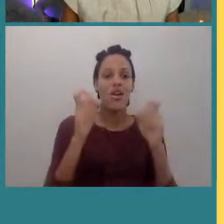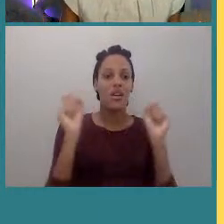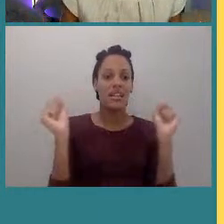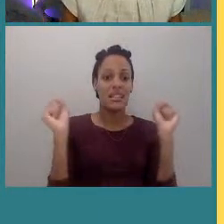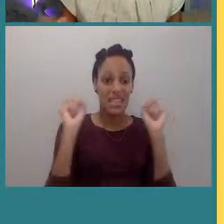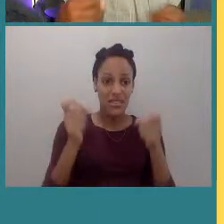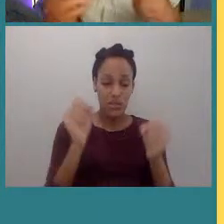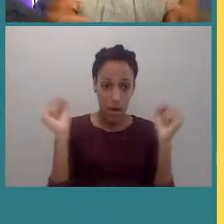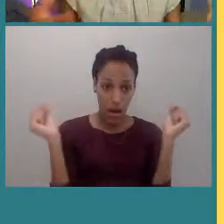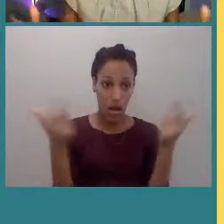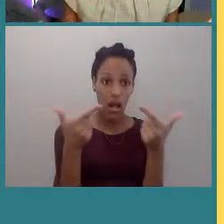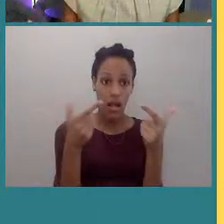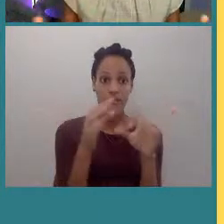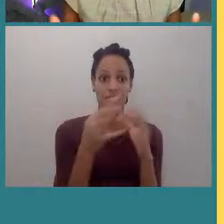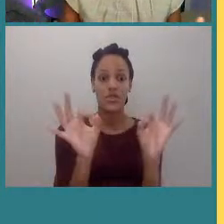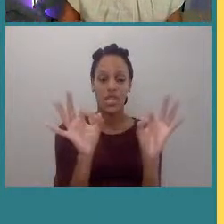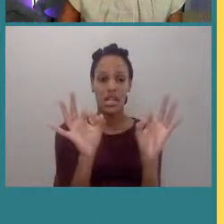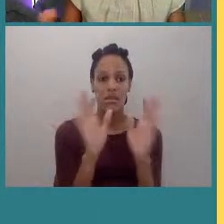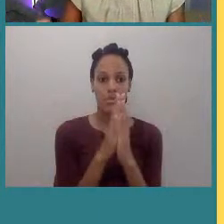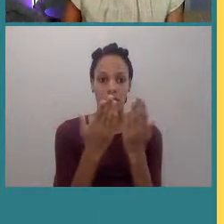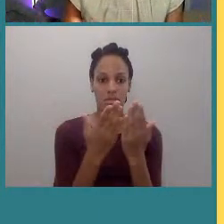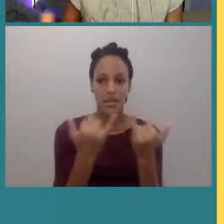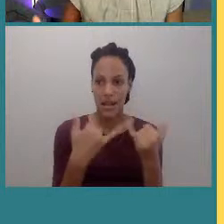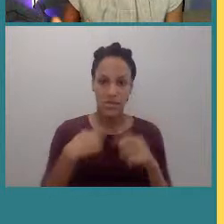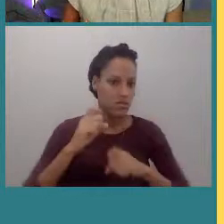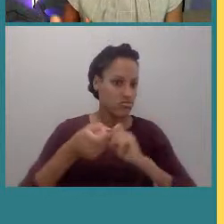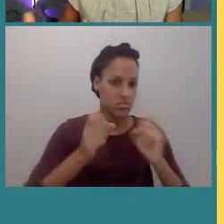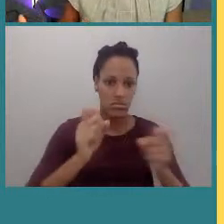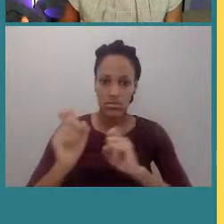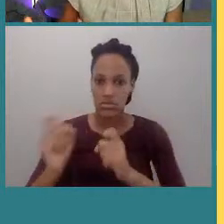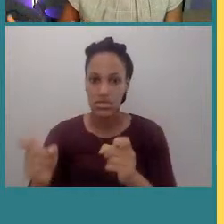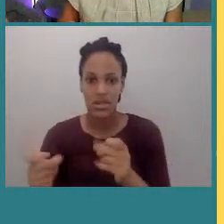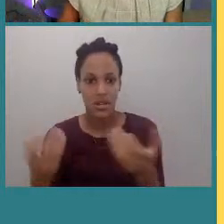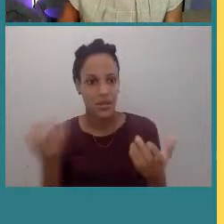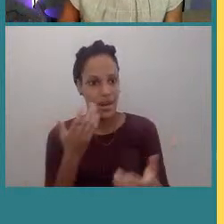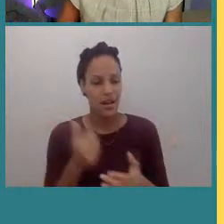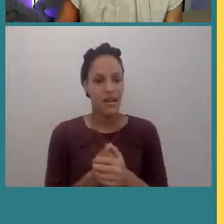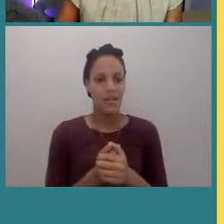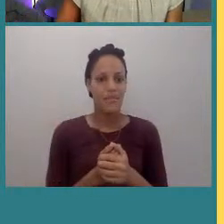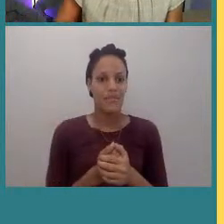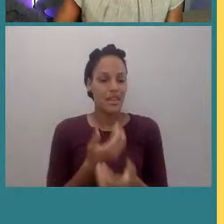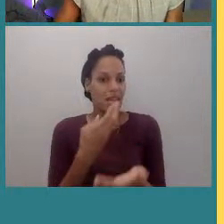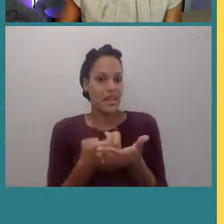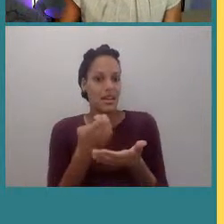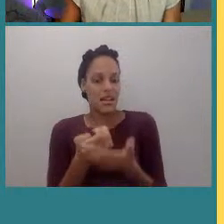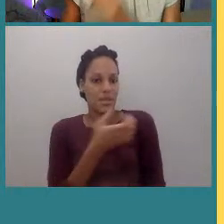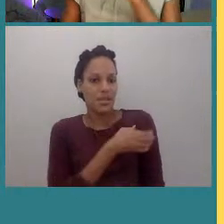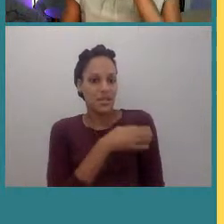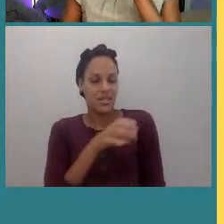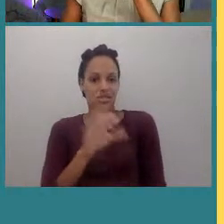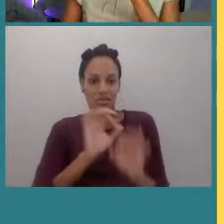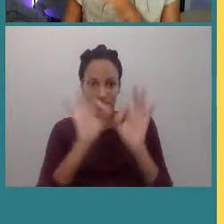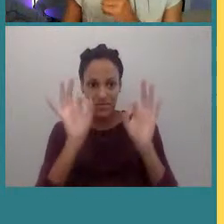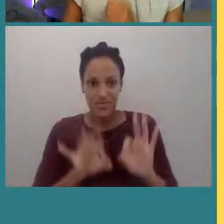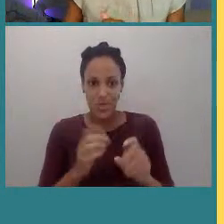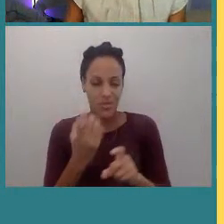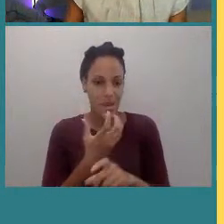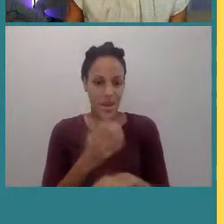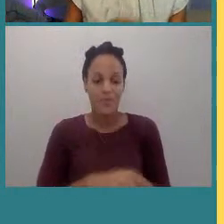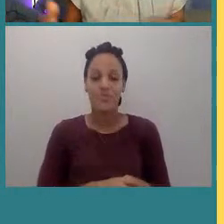I don't shop at Black places. These other places have 10, 20, 30,-- 100 years head start!